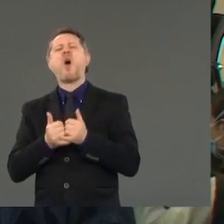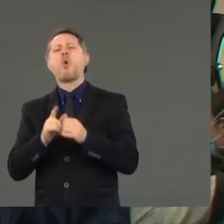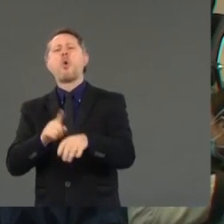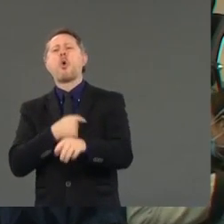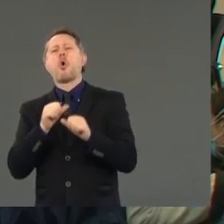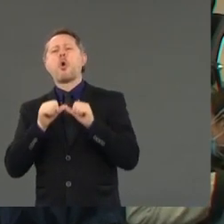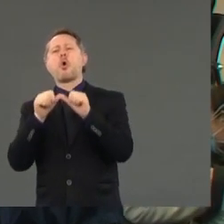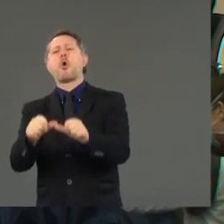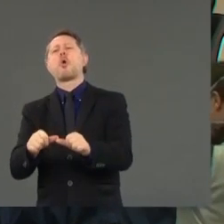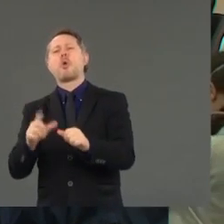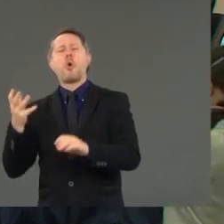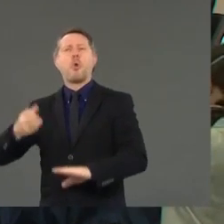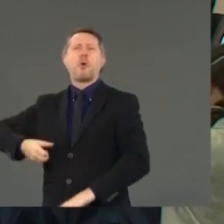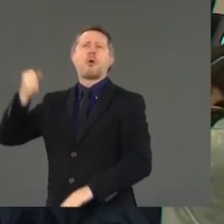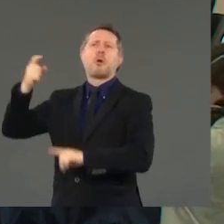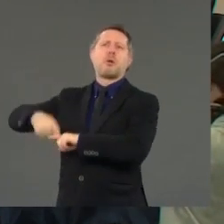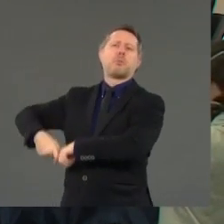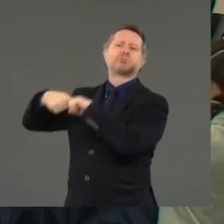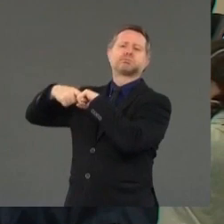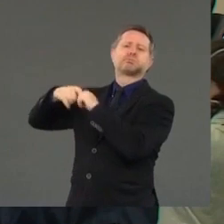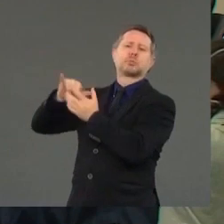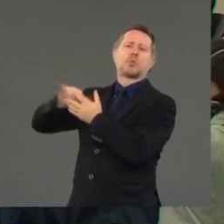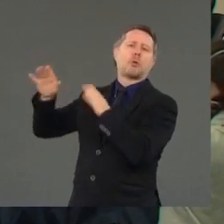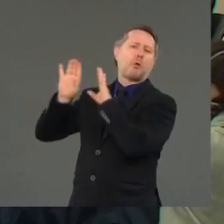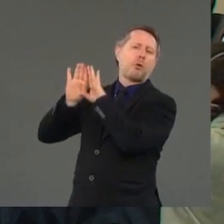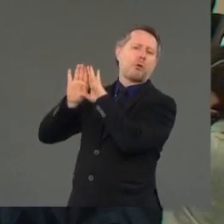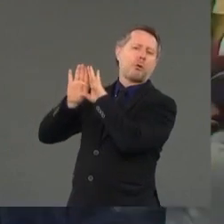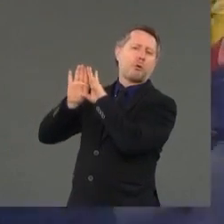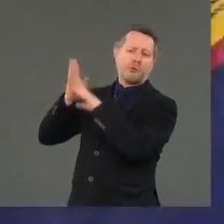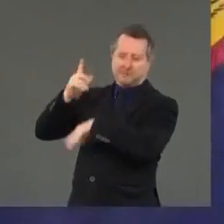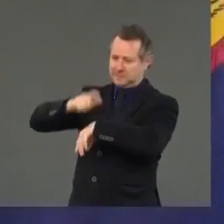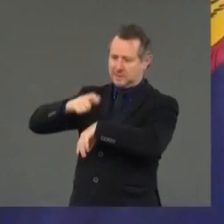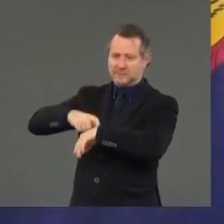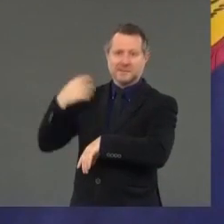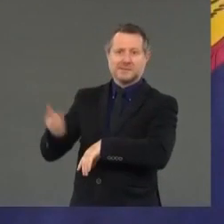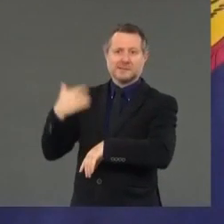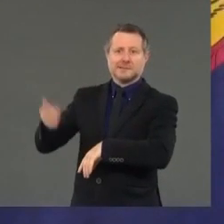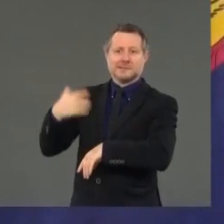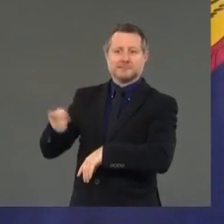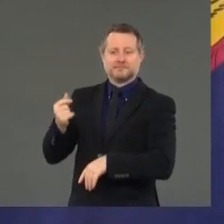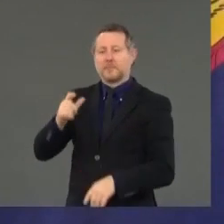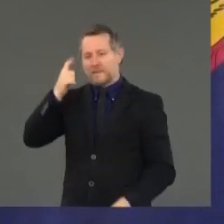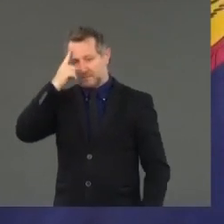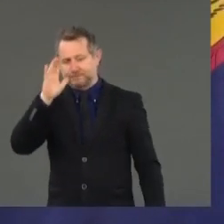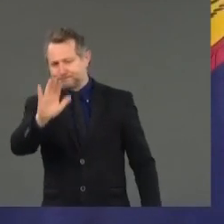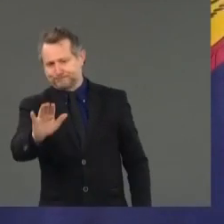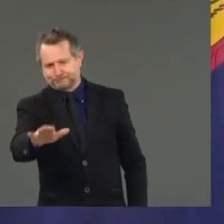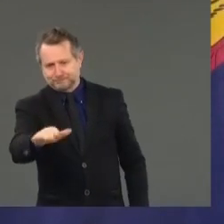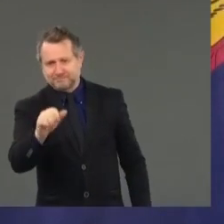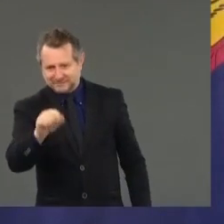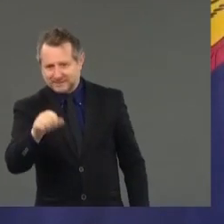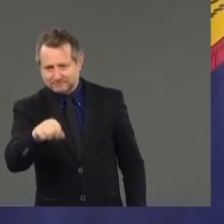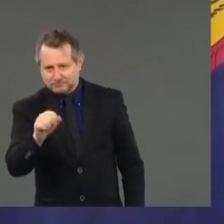AND ALSO HOW MUCH LONGER CAN NEW YORK CITY BE CLOSED JUST, YOU